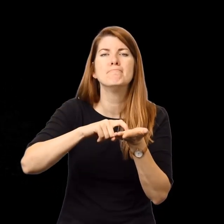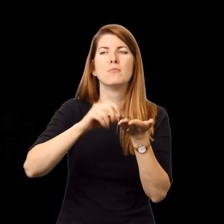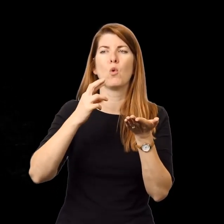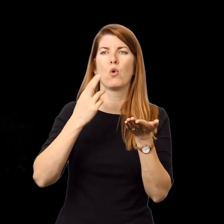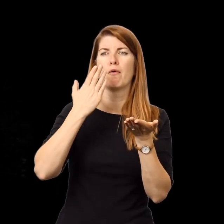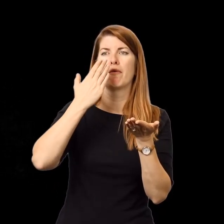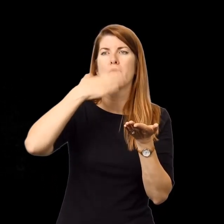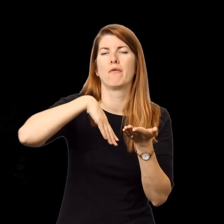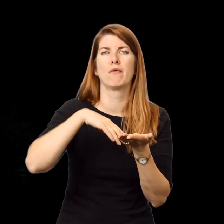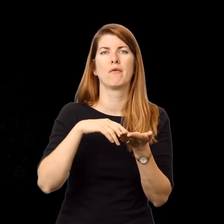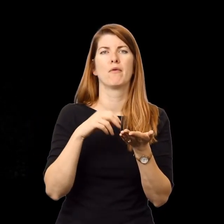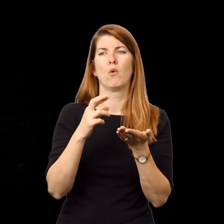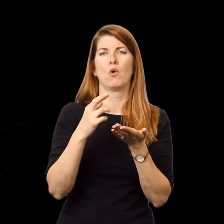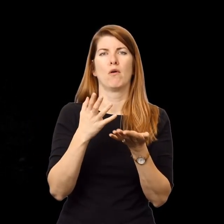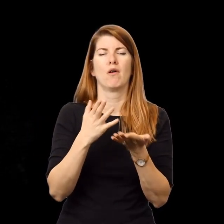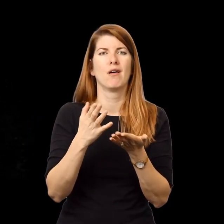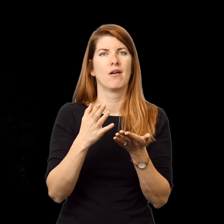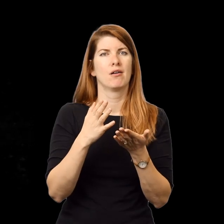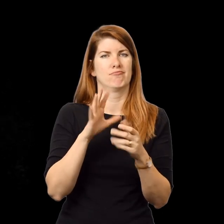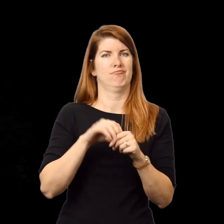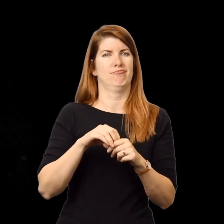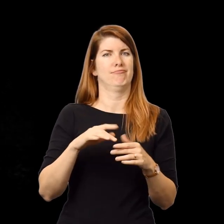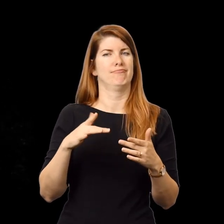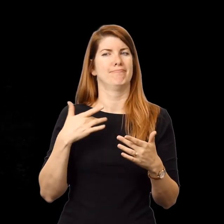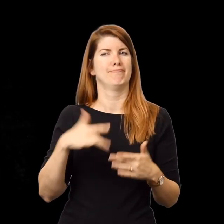and underserved are sensory issues.